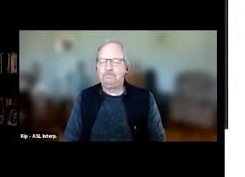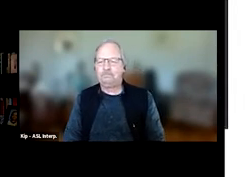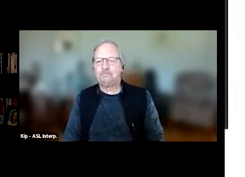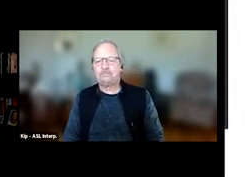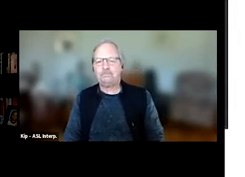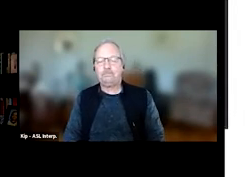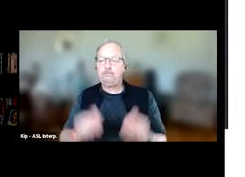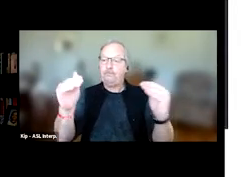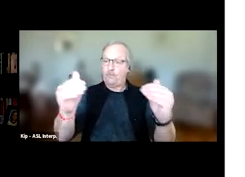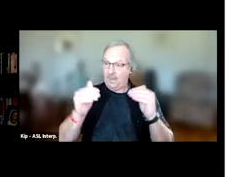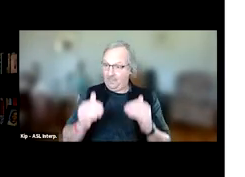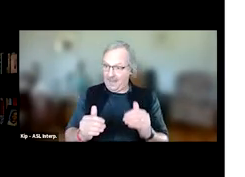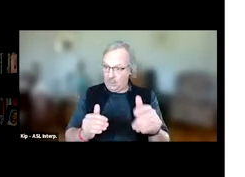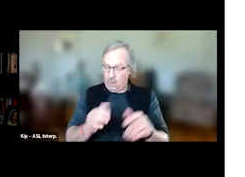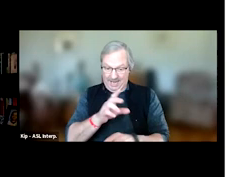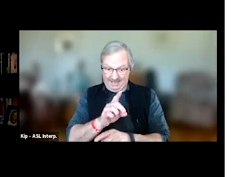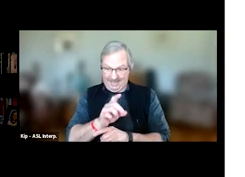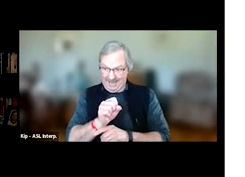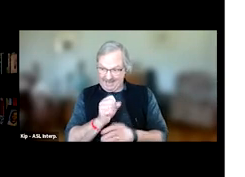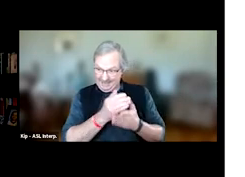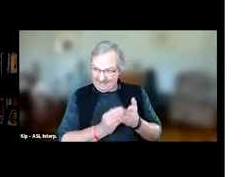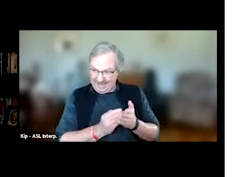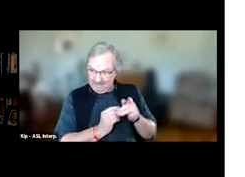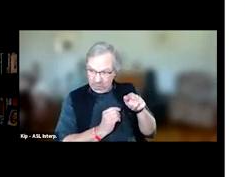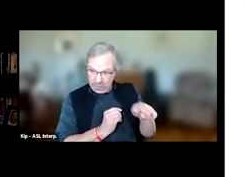And then on the DDS side of things, so beginning that conversation.